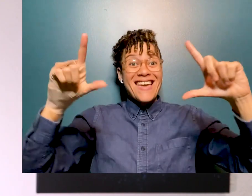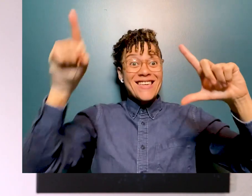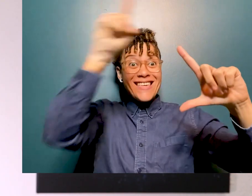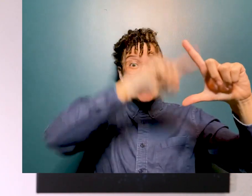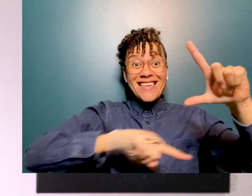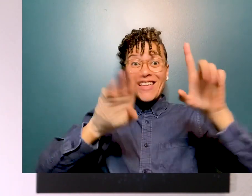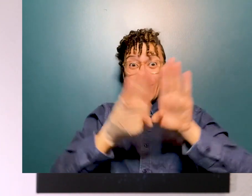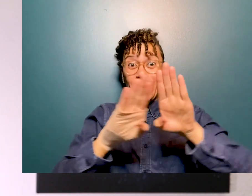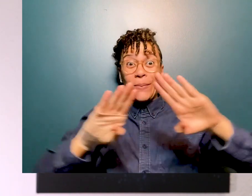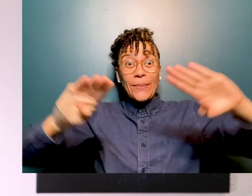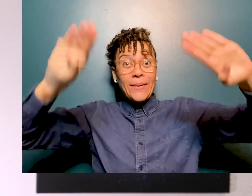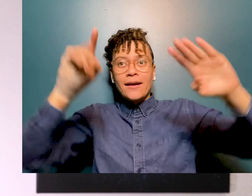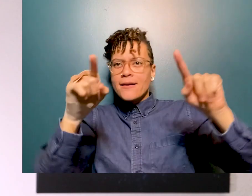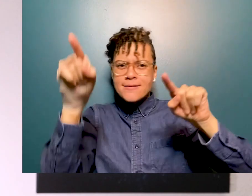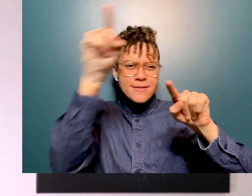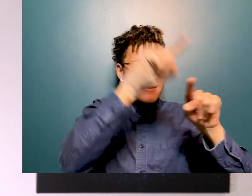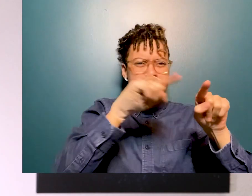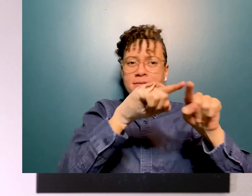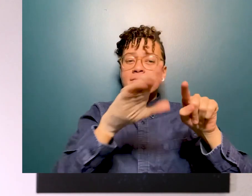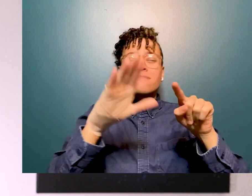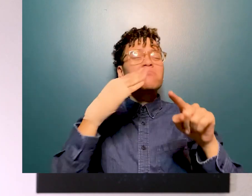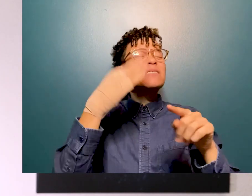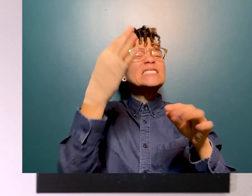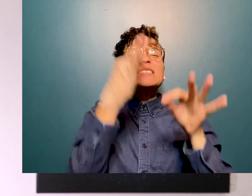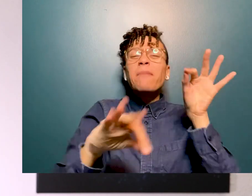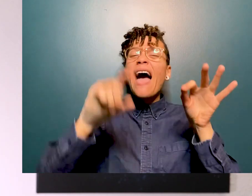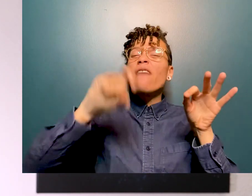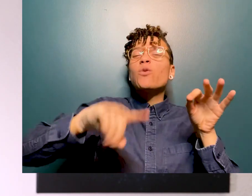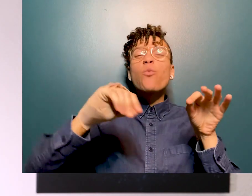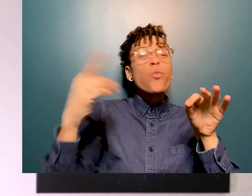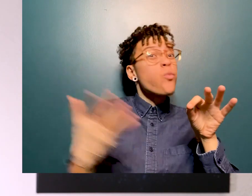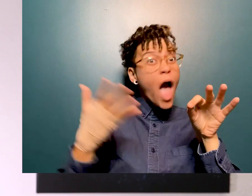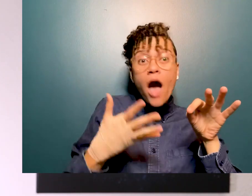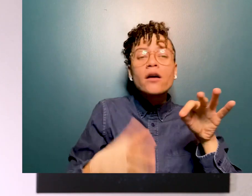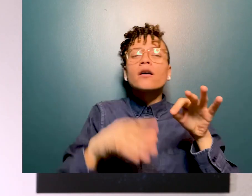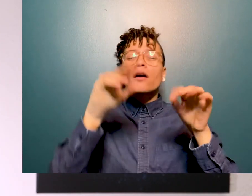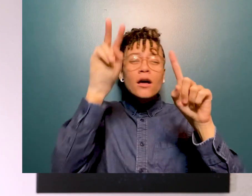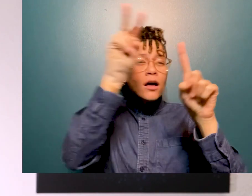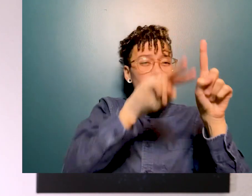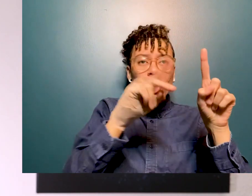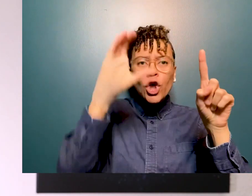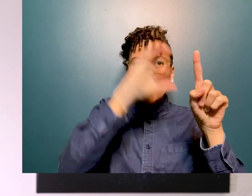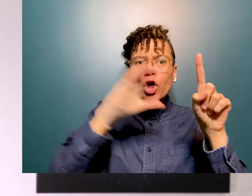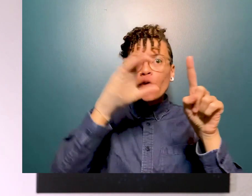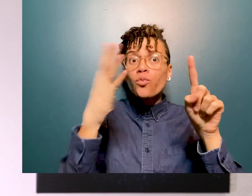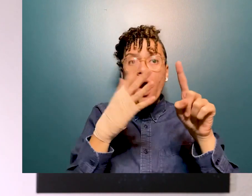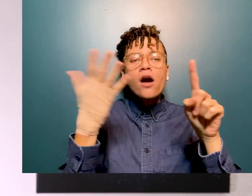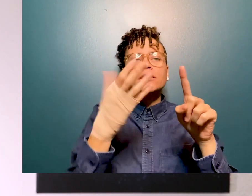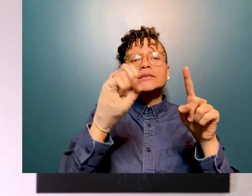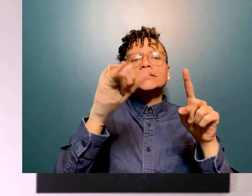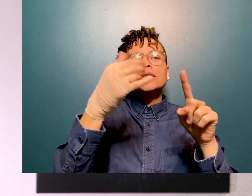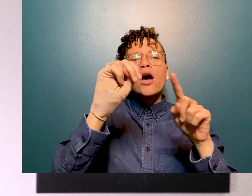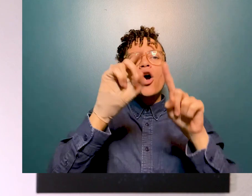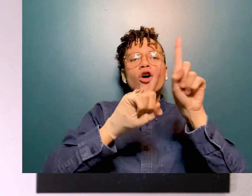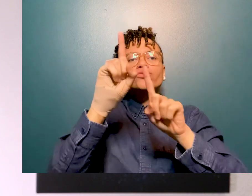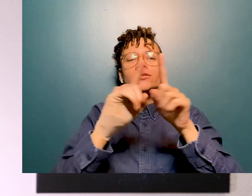So Whole Sign Houses is actually the simplest method of house division because all you have